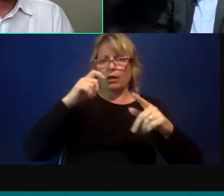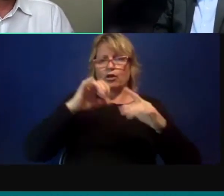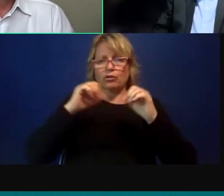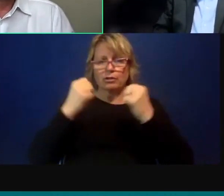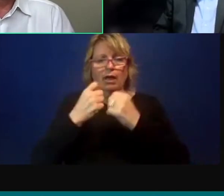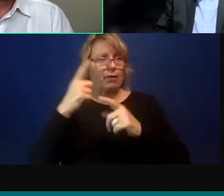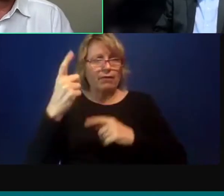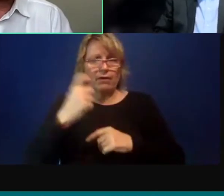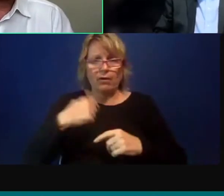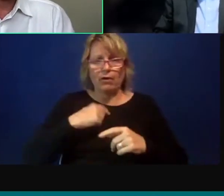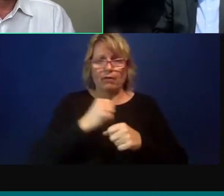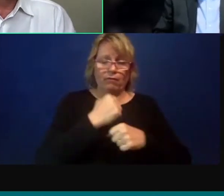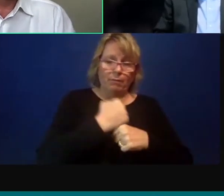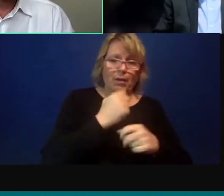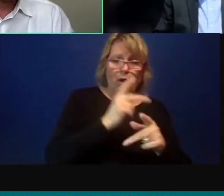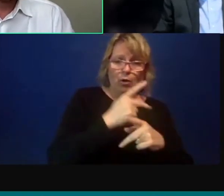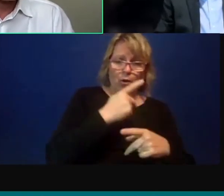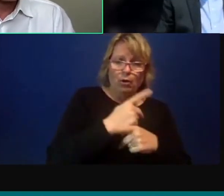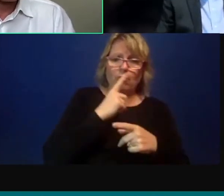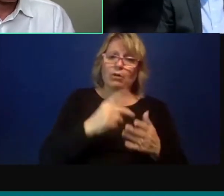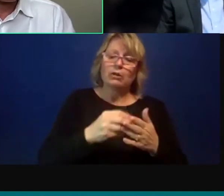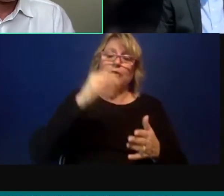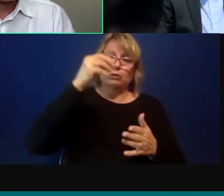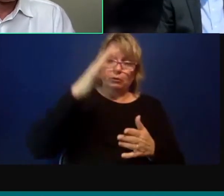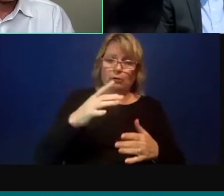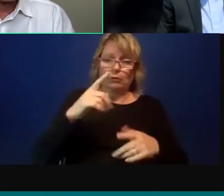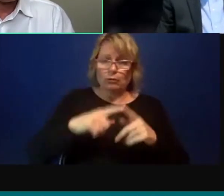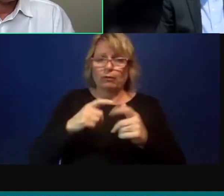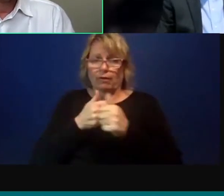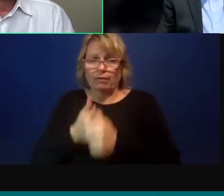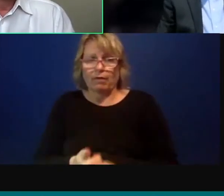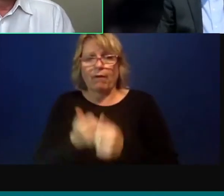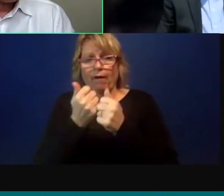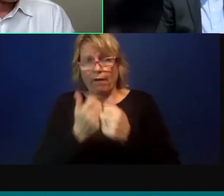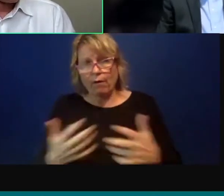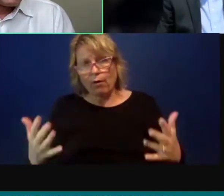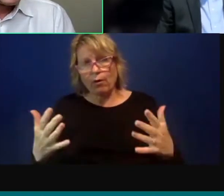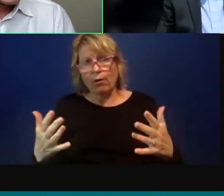if we make products so expensive because they comply with everything, you end up having less